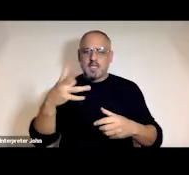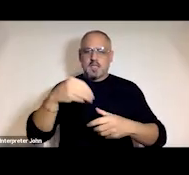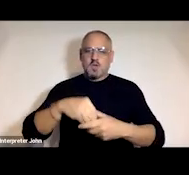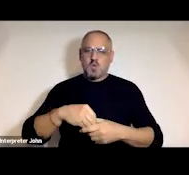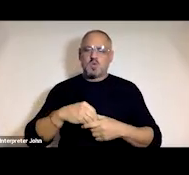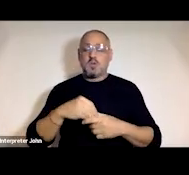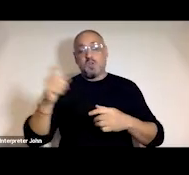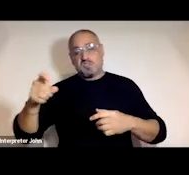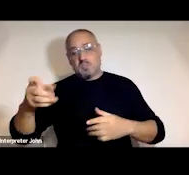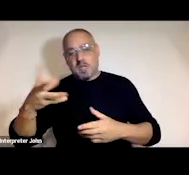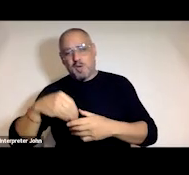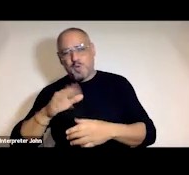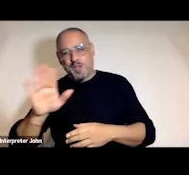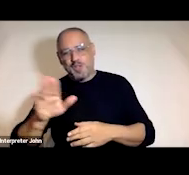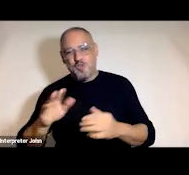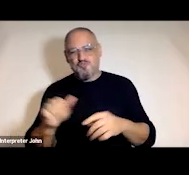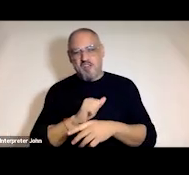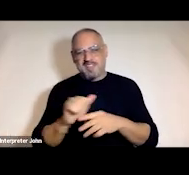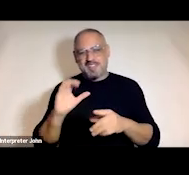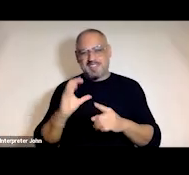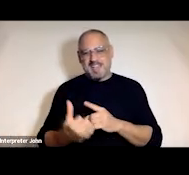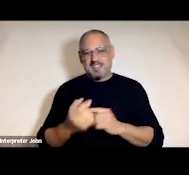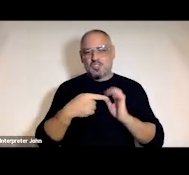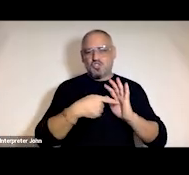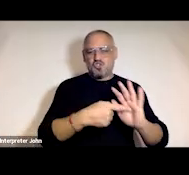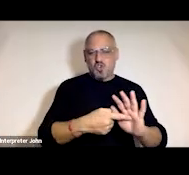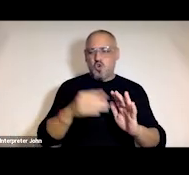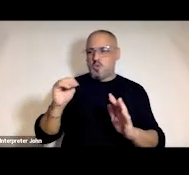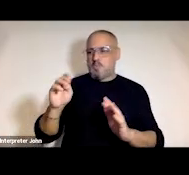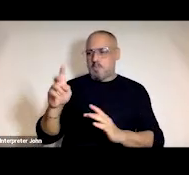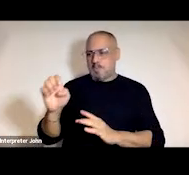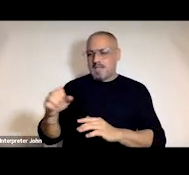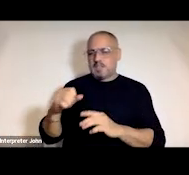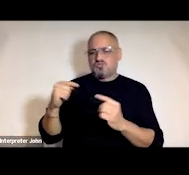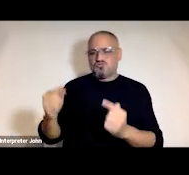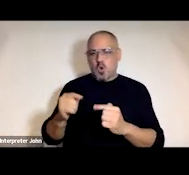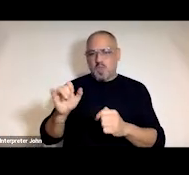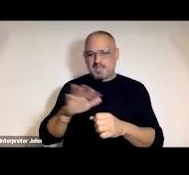or should have been included in your practice case to illustrate Mike's struggle in this area of functioning